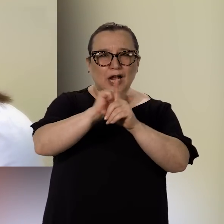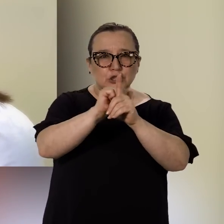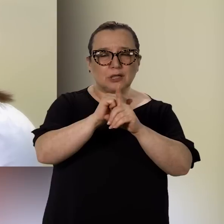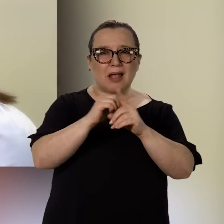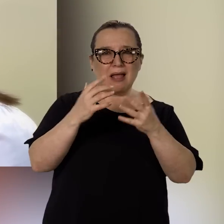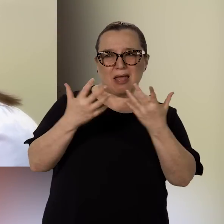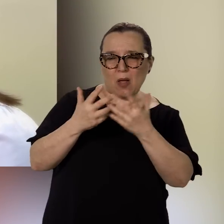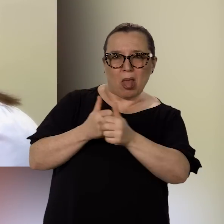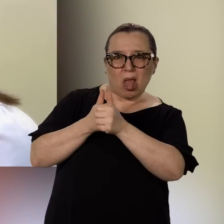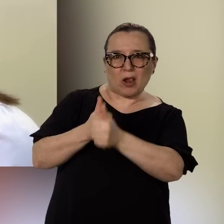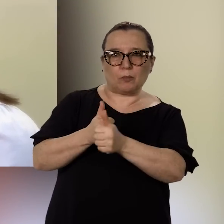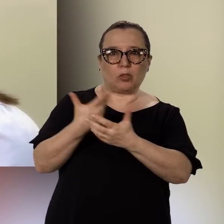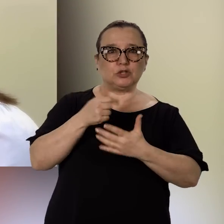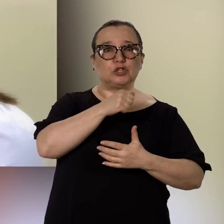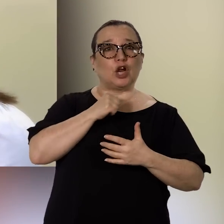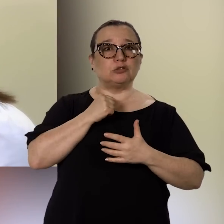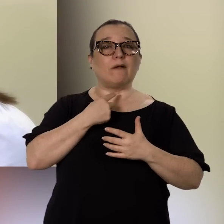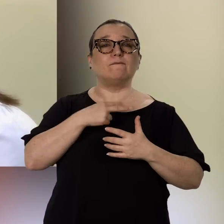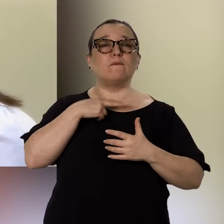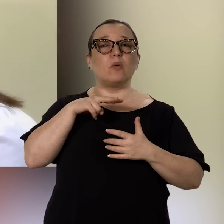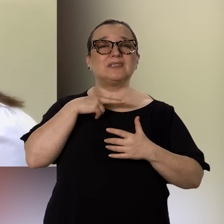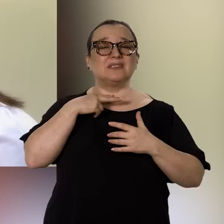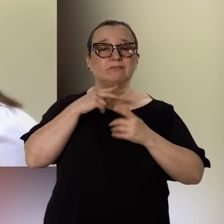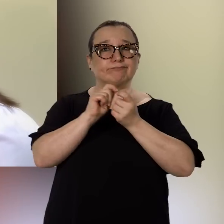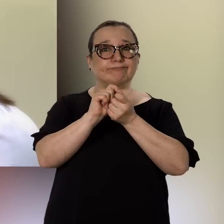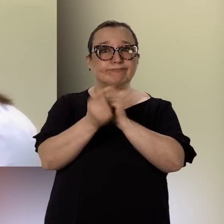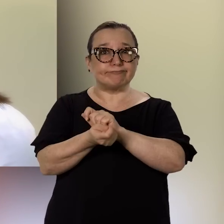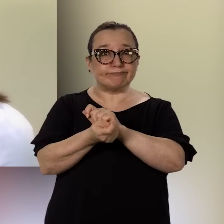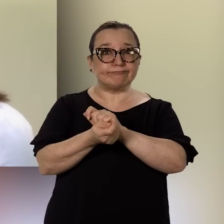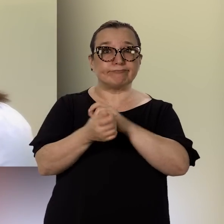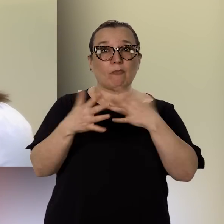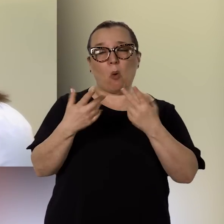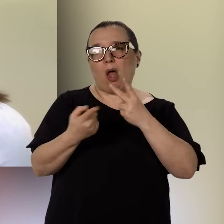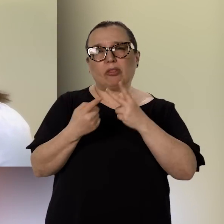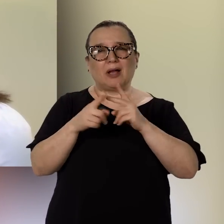and also after the operation we can help them with various aspects of